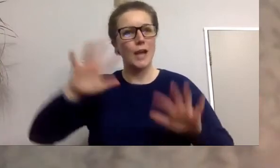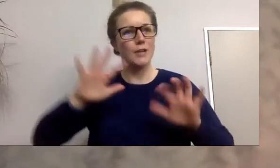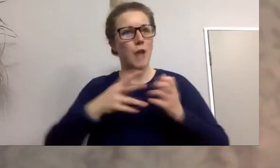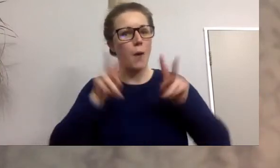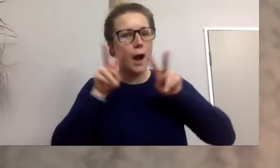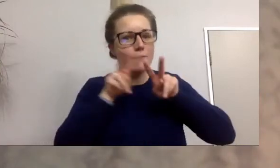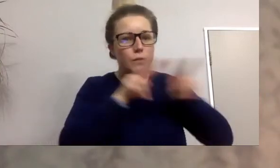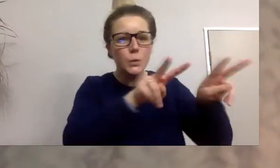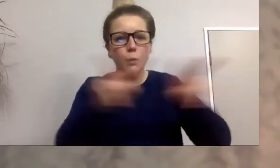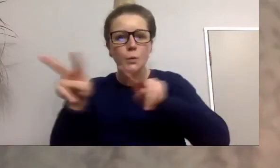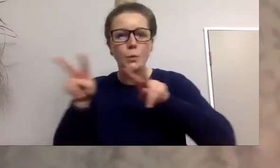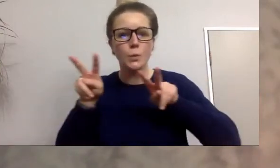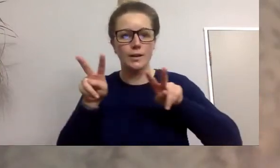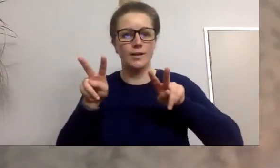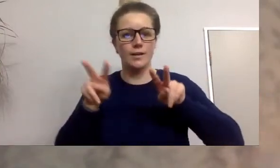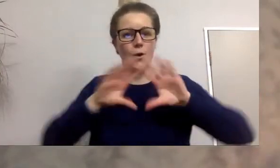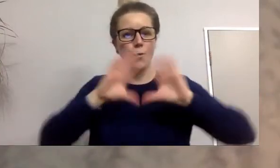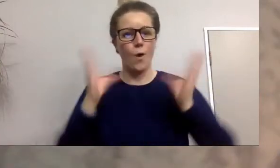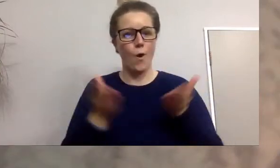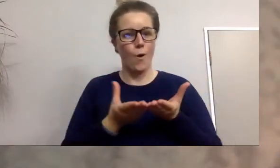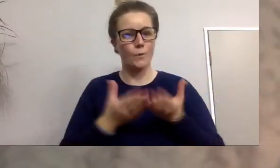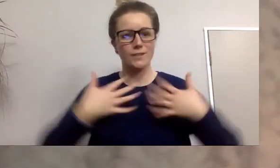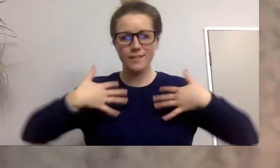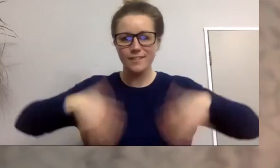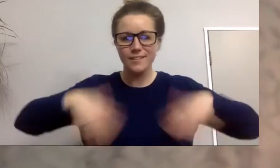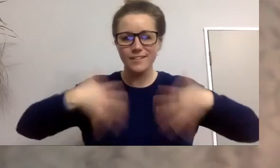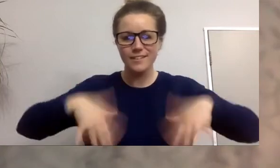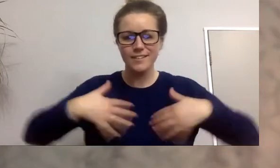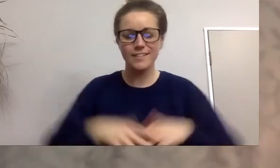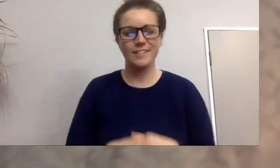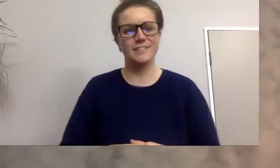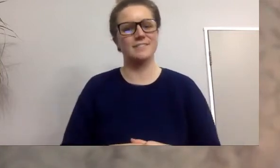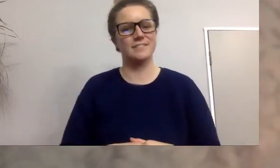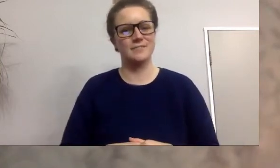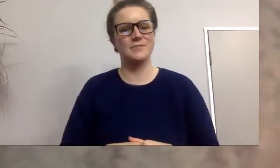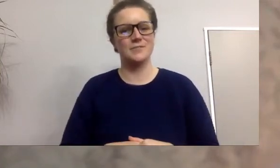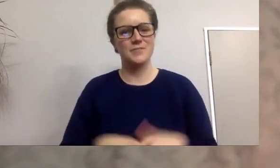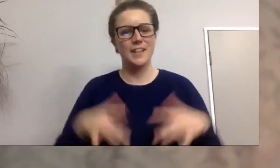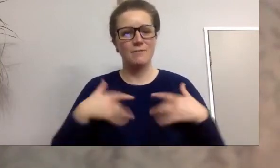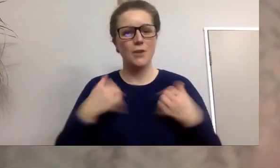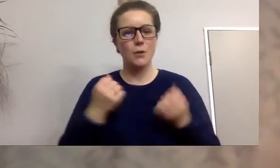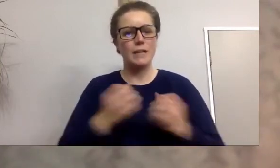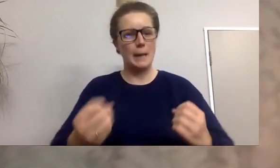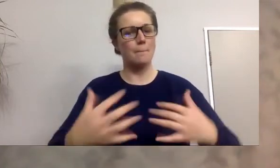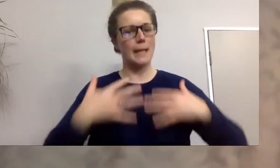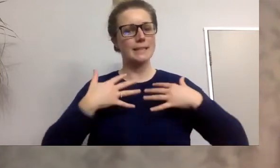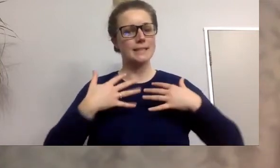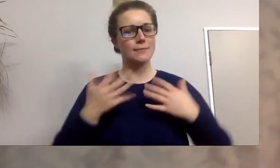I perceive and I see the world around me and I feel quite blessed by that, and so